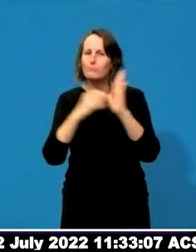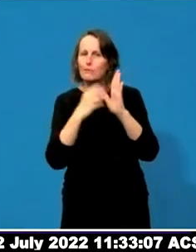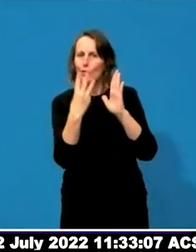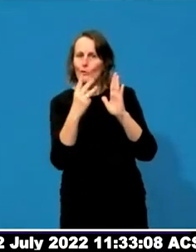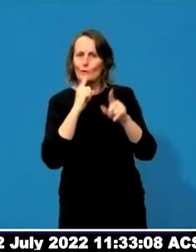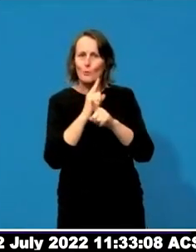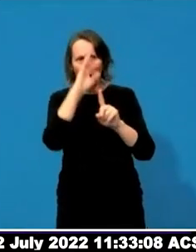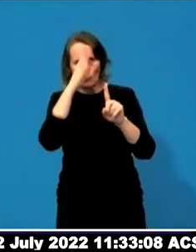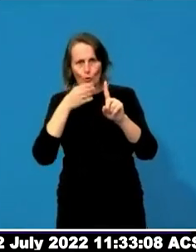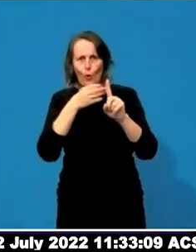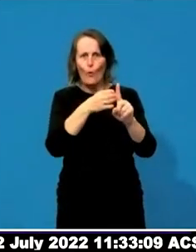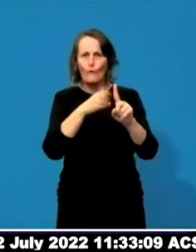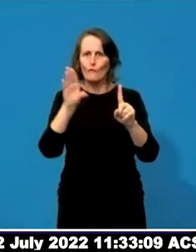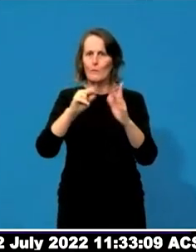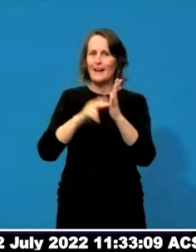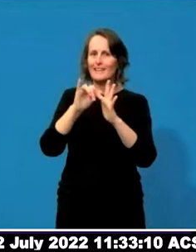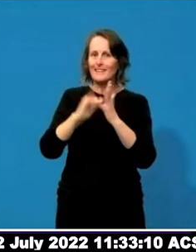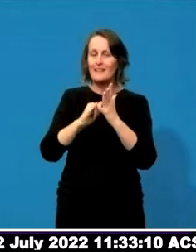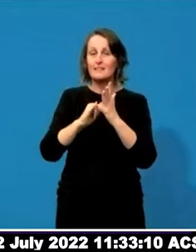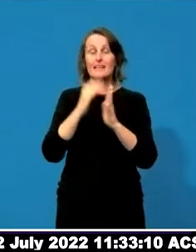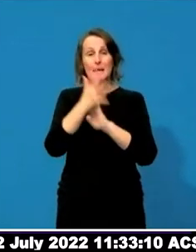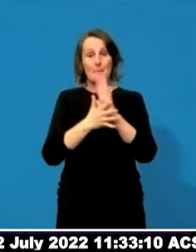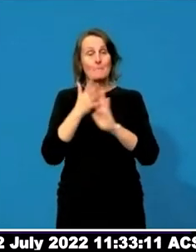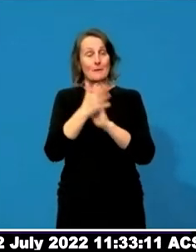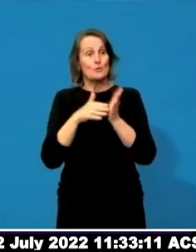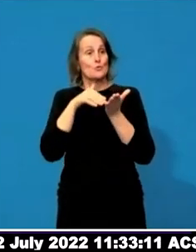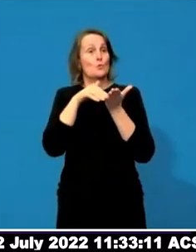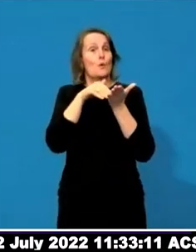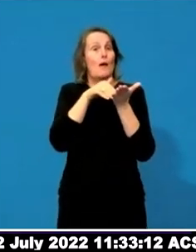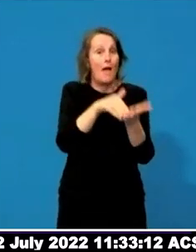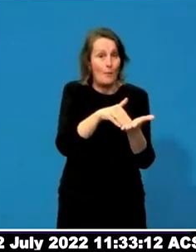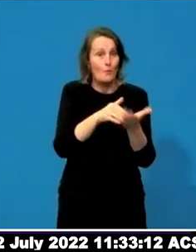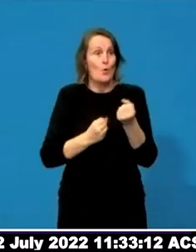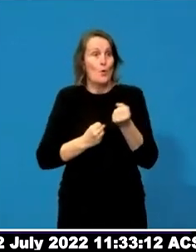revolve around supporting the independence and social and economic participation